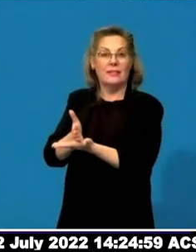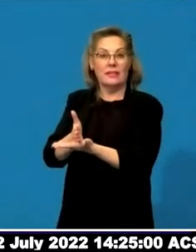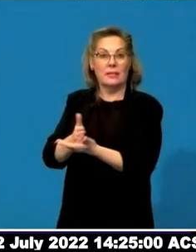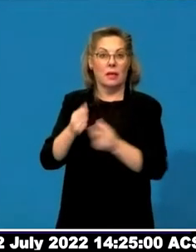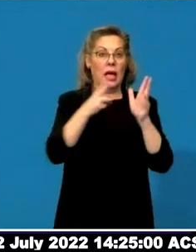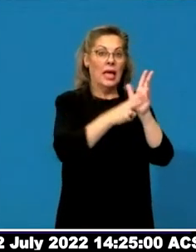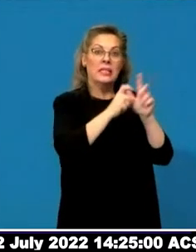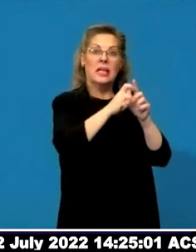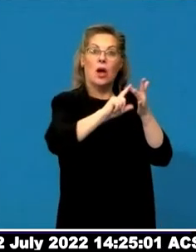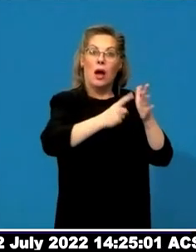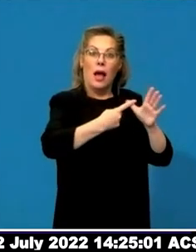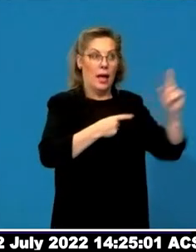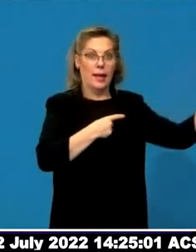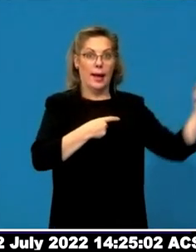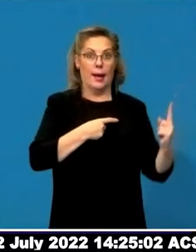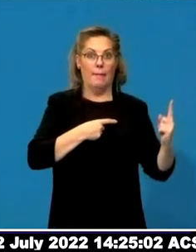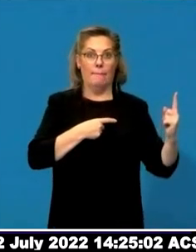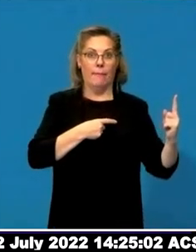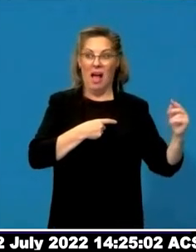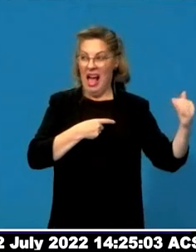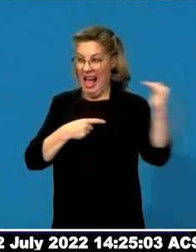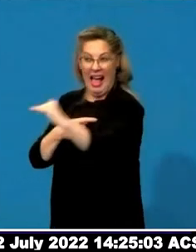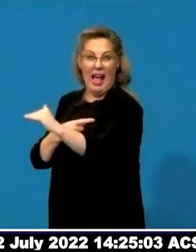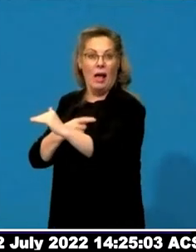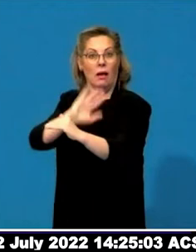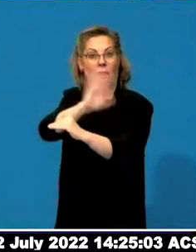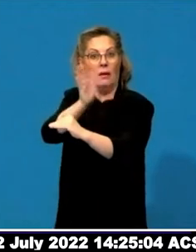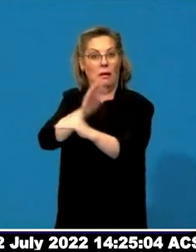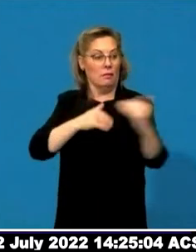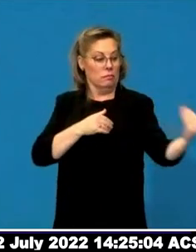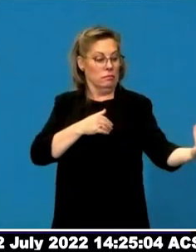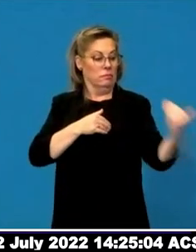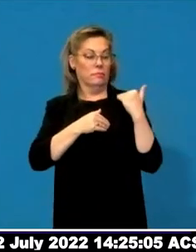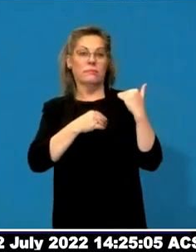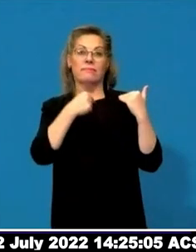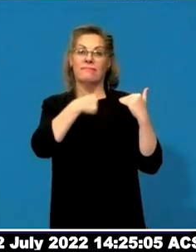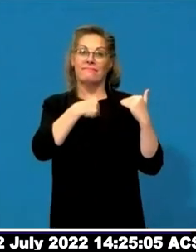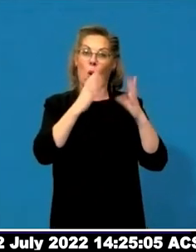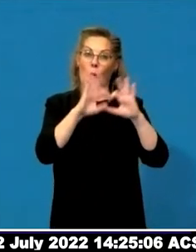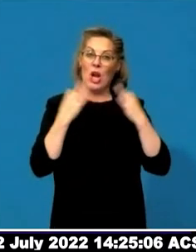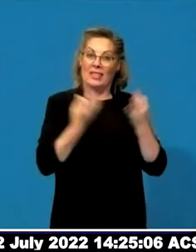to connect with Aboriginal people. We already know people with disability out there.